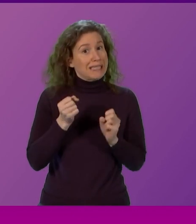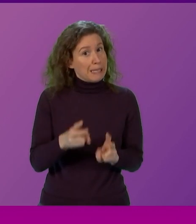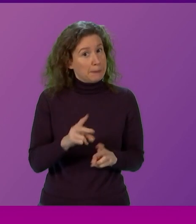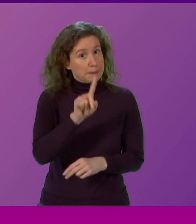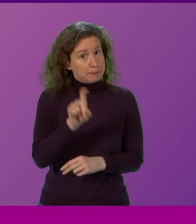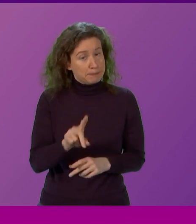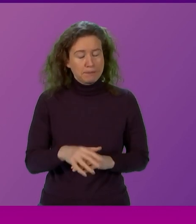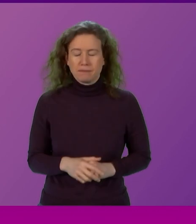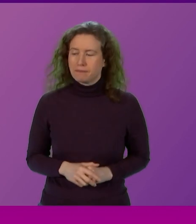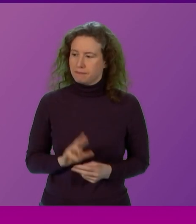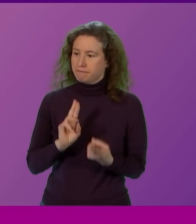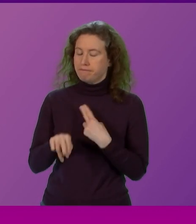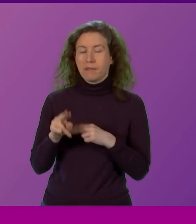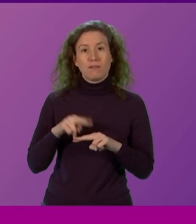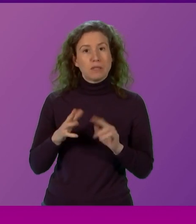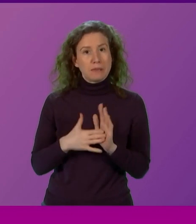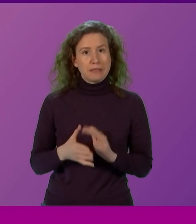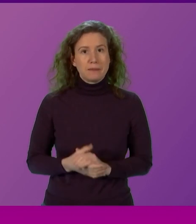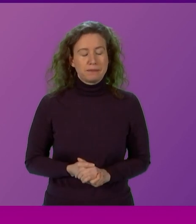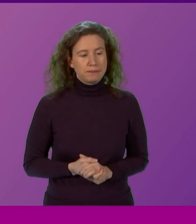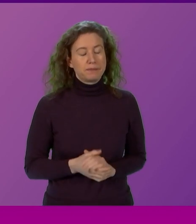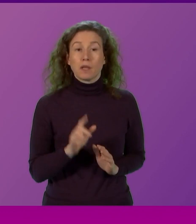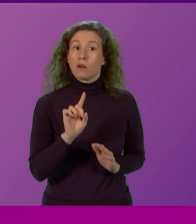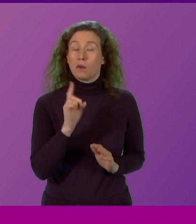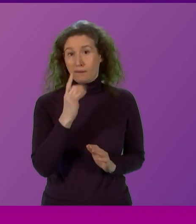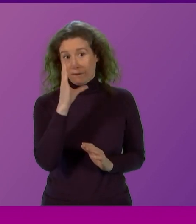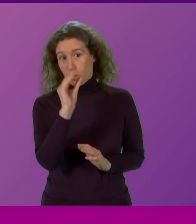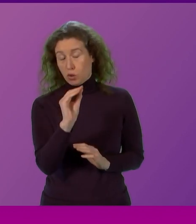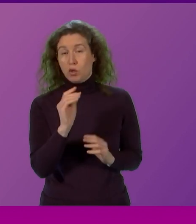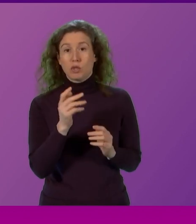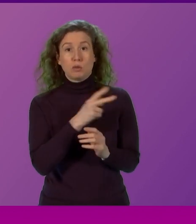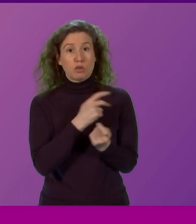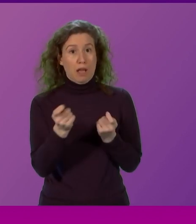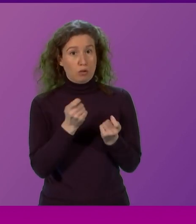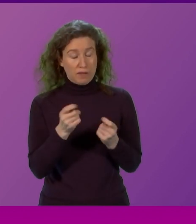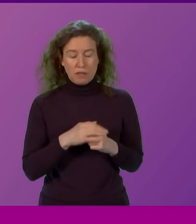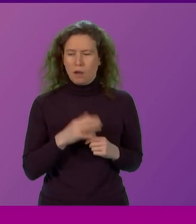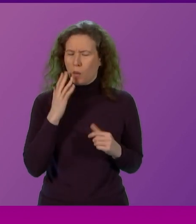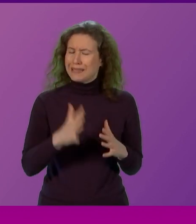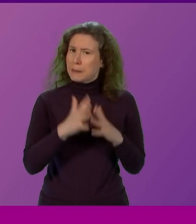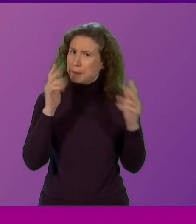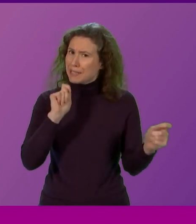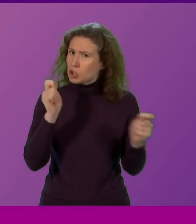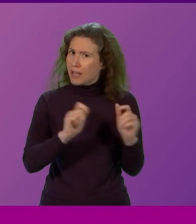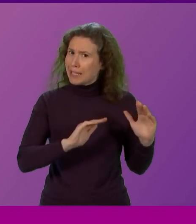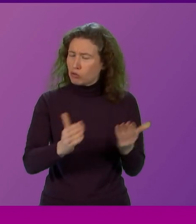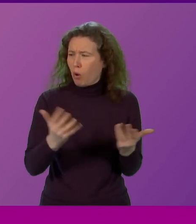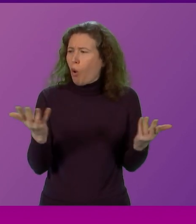First, when a big change is introduced, it is understandable that there will be concerns